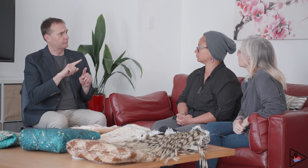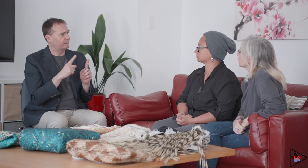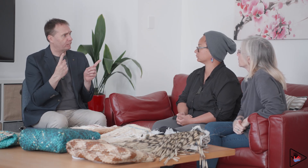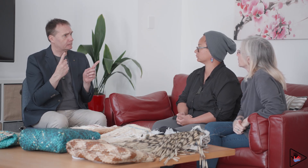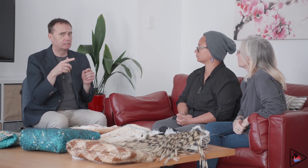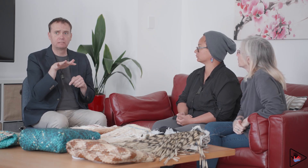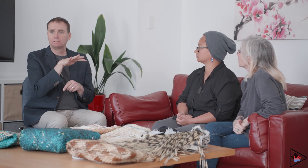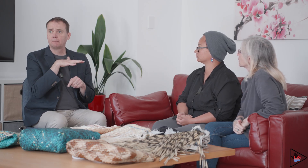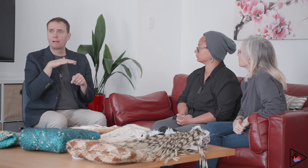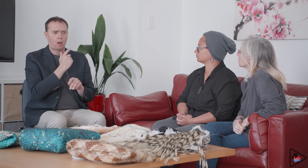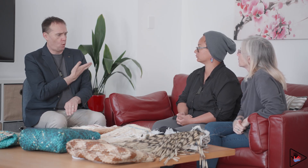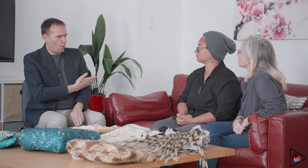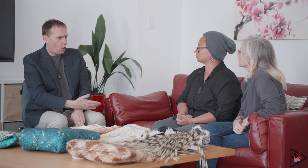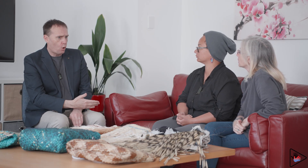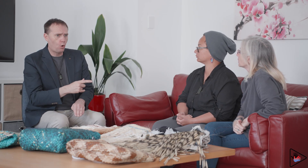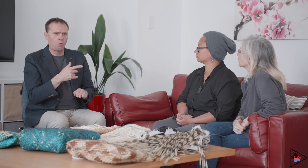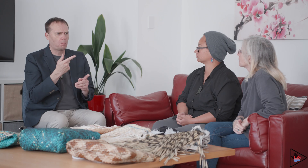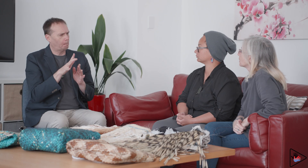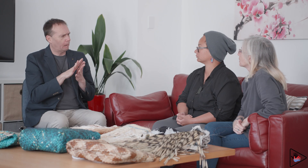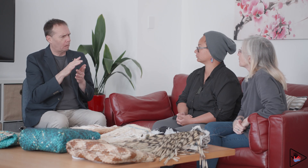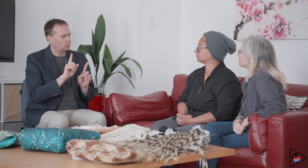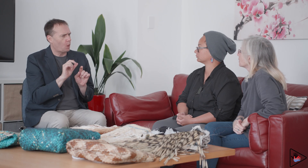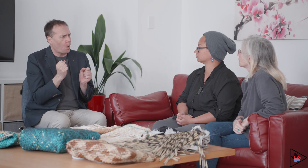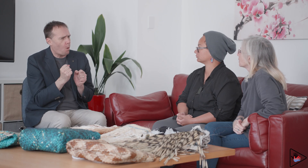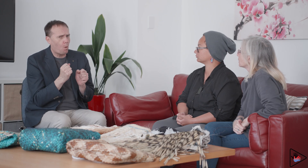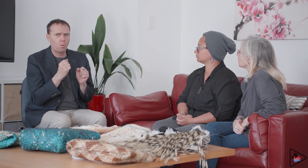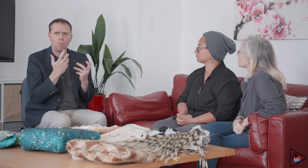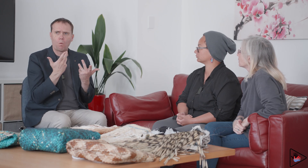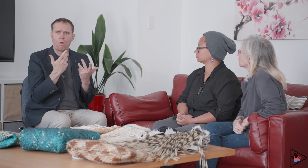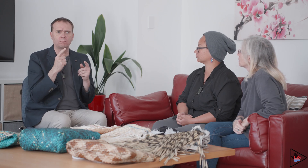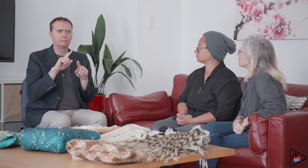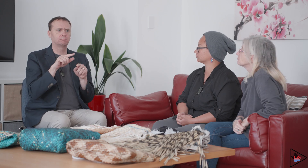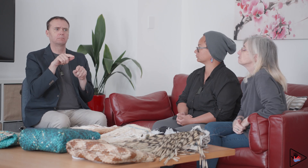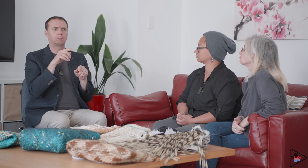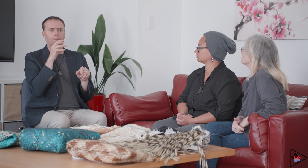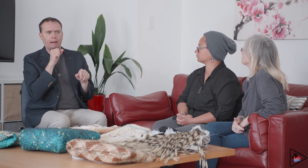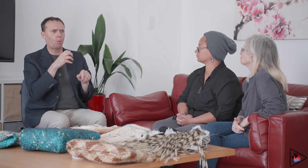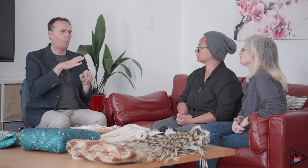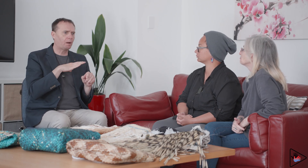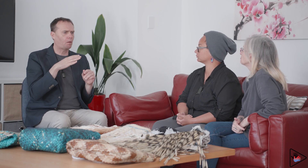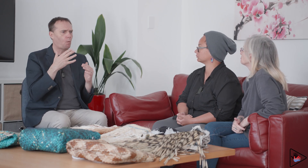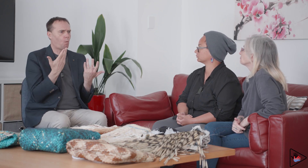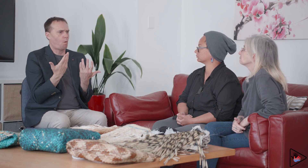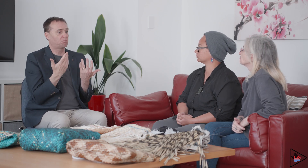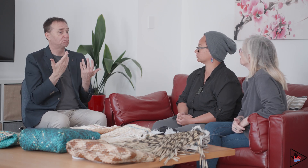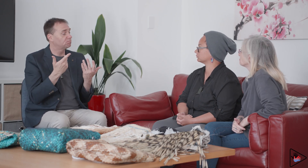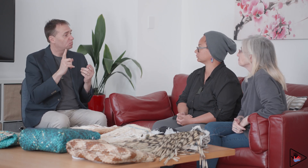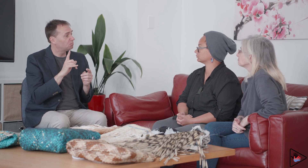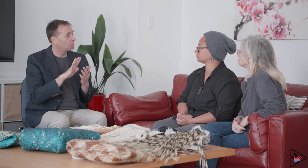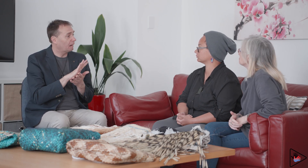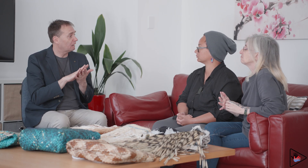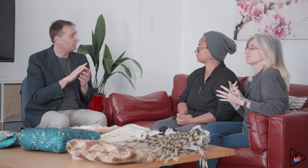is that in some way different in terms of its use or there any is there any significance or purpose